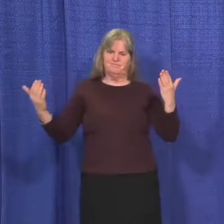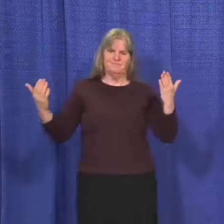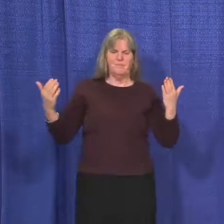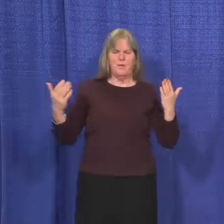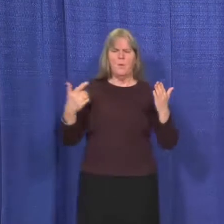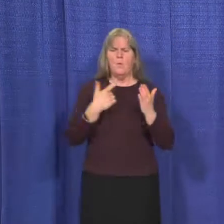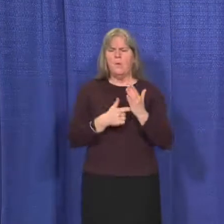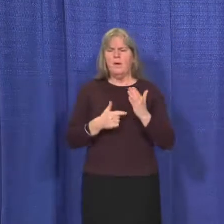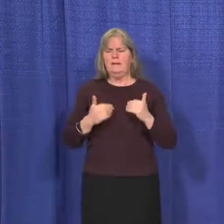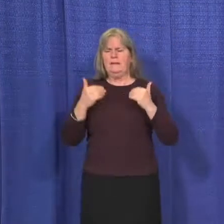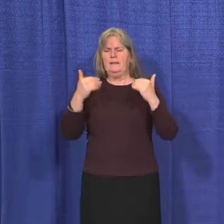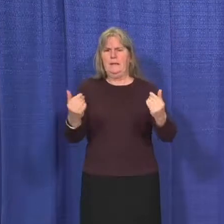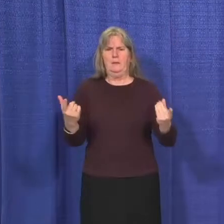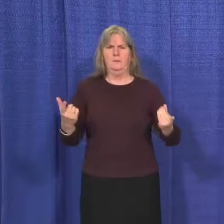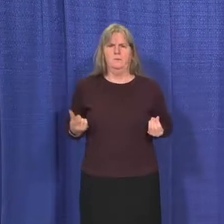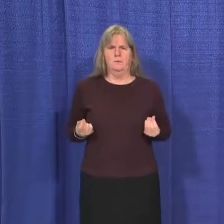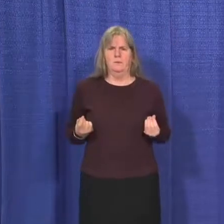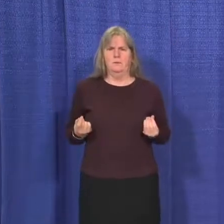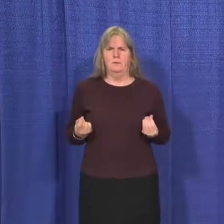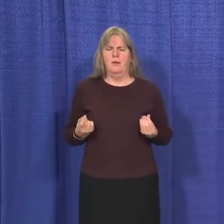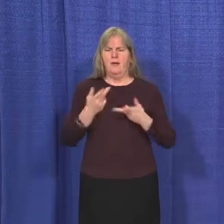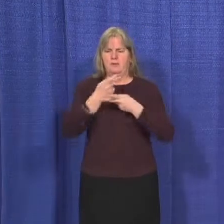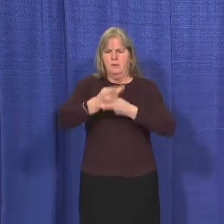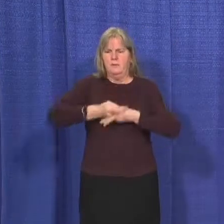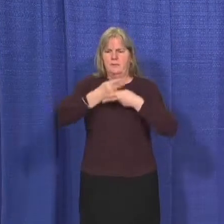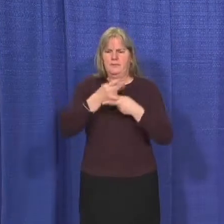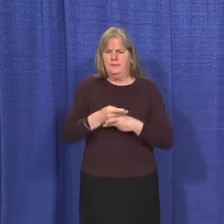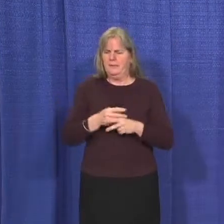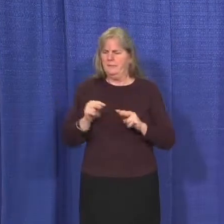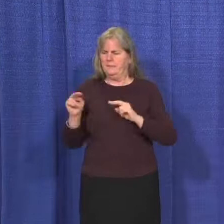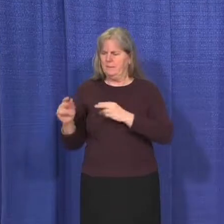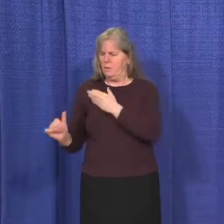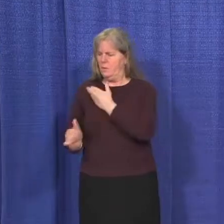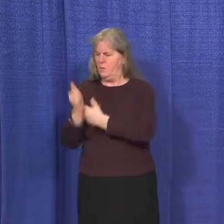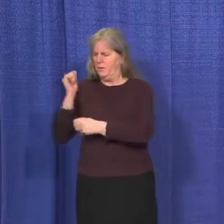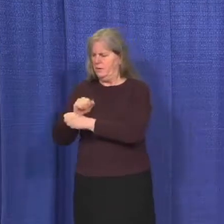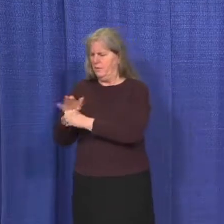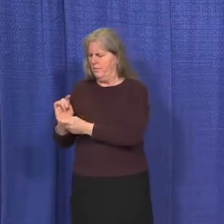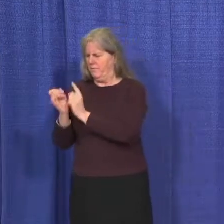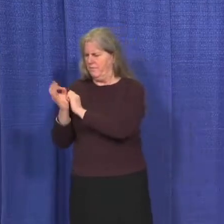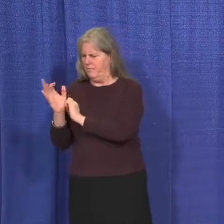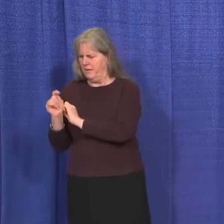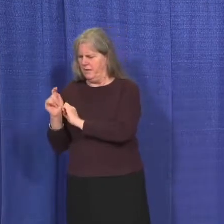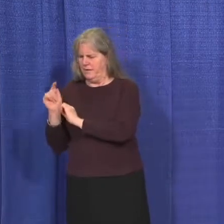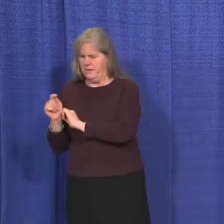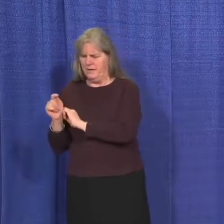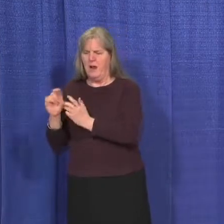So we cannot talk about next steps and lifting measures without being very conscious of the risks that COVID-19 brings